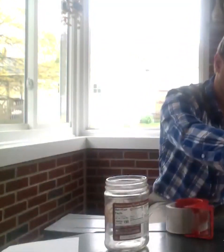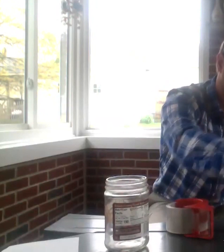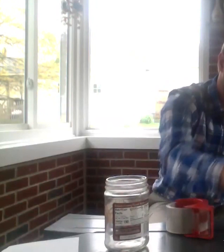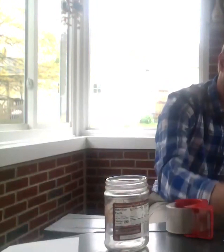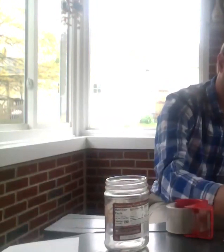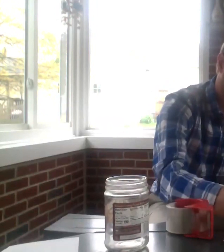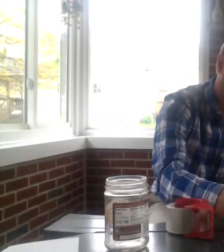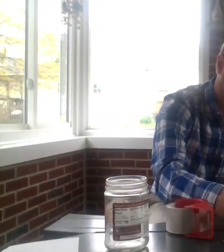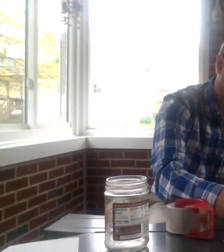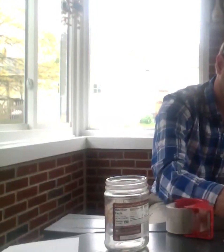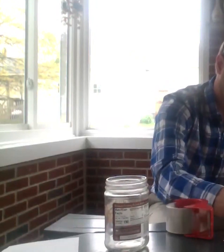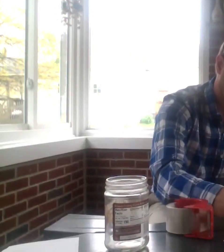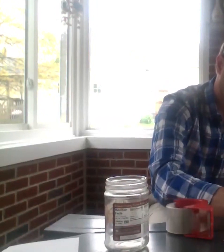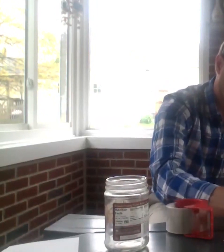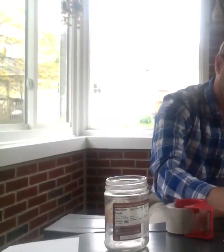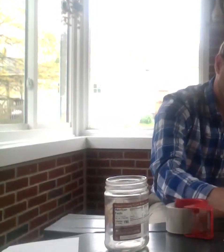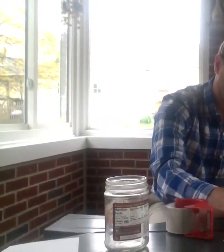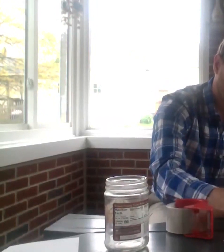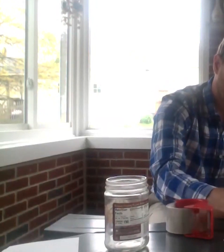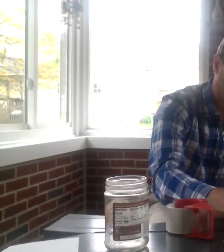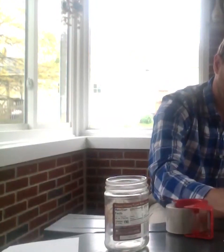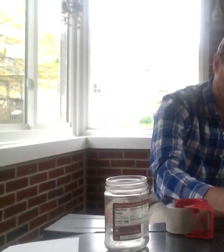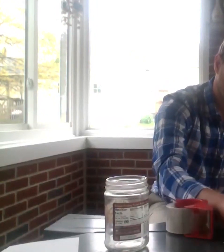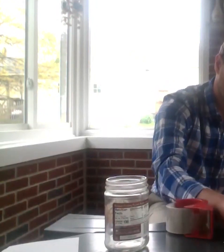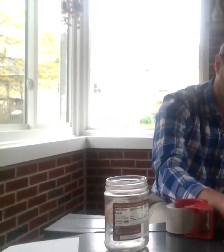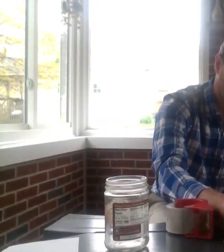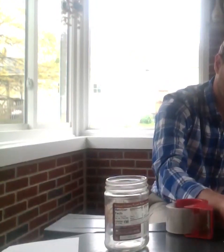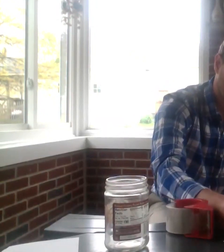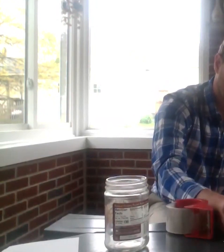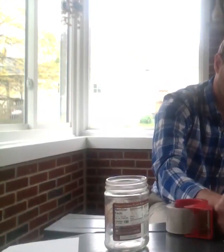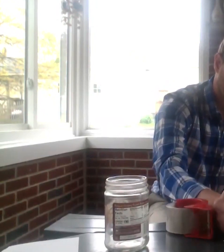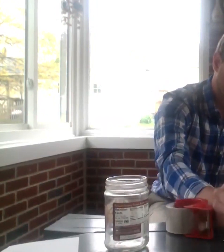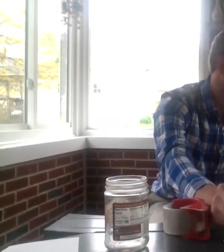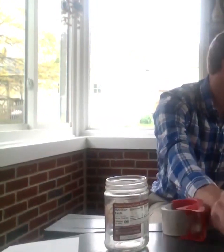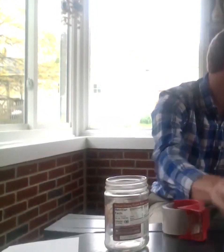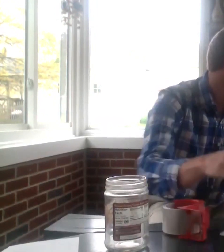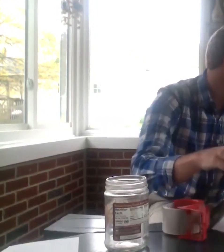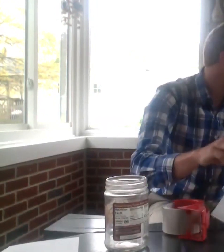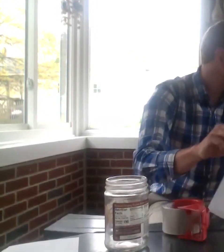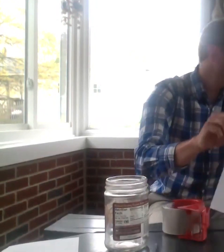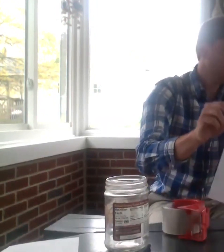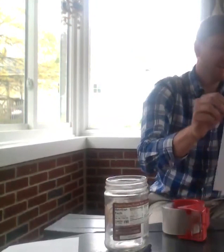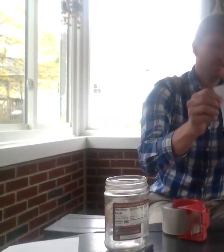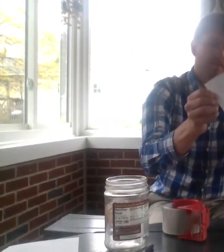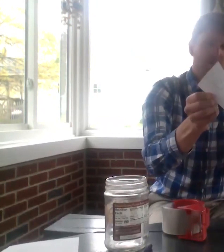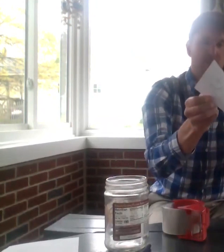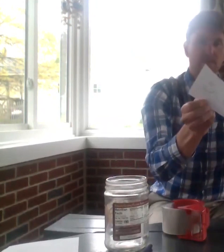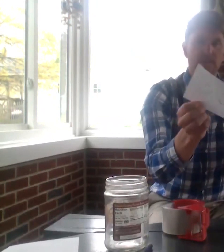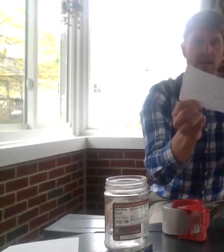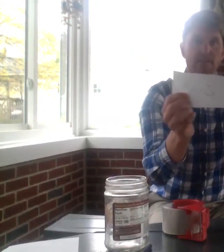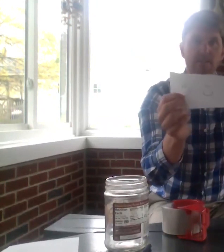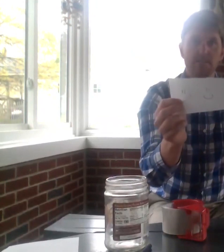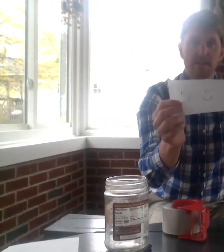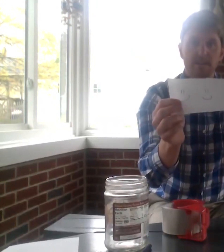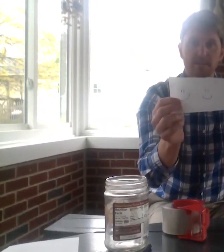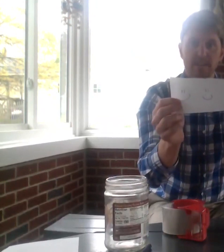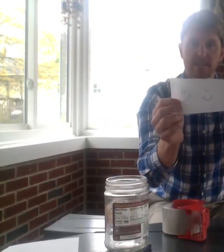Sit still, Iris. So we have our smiley faces and we take it and put it around. You might need an adult to help you.